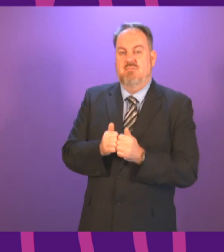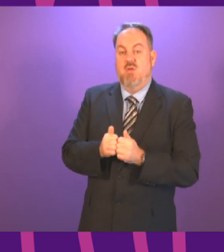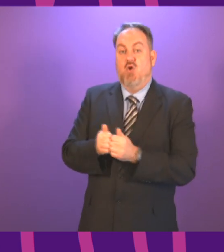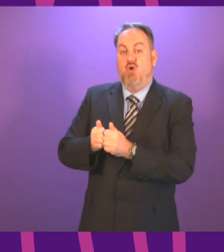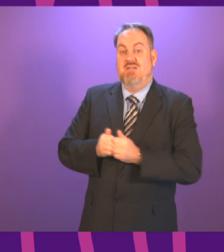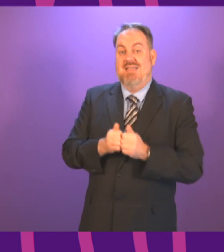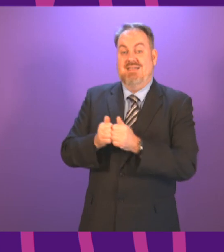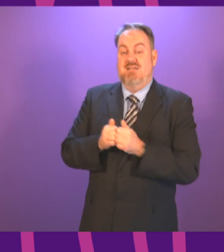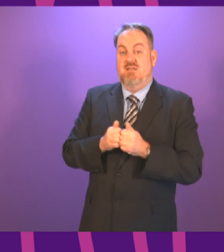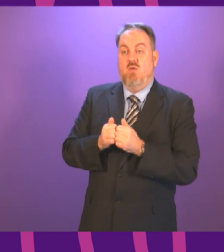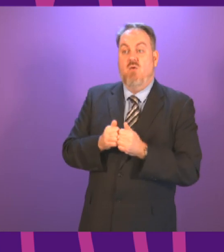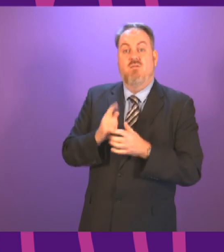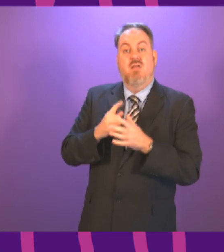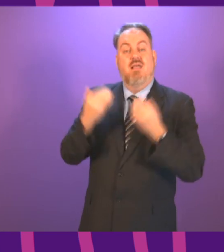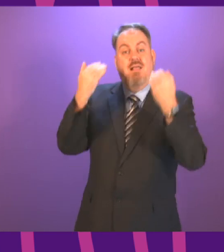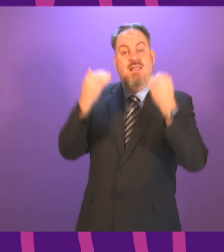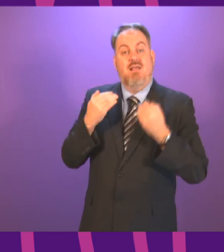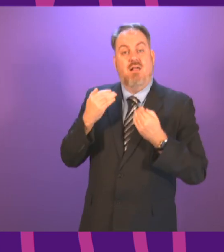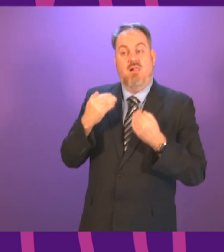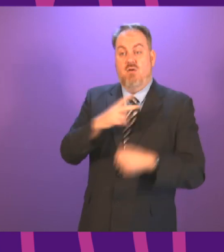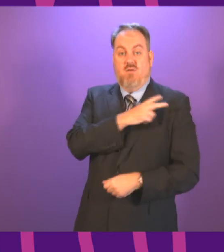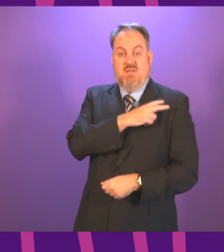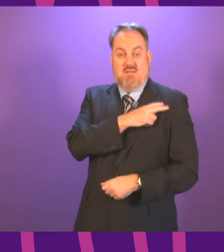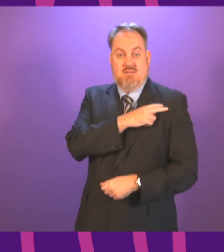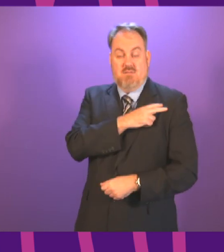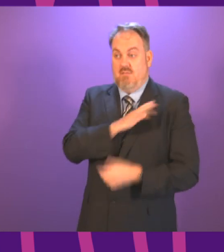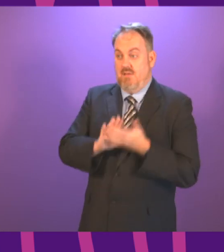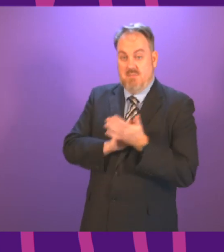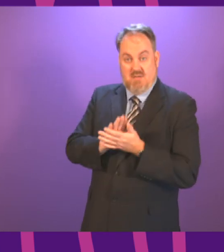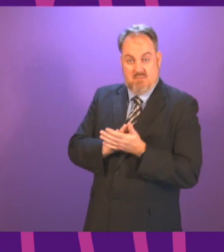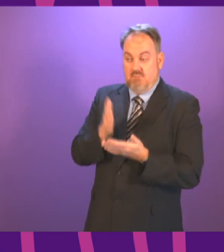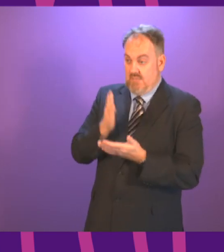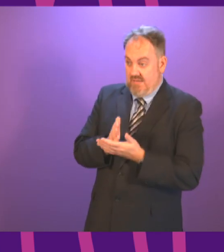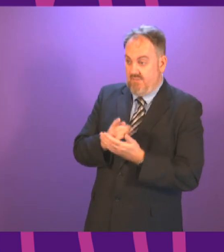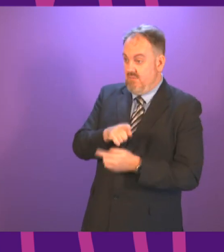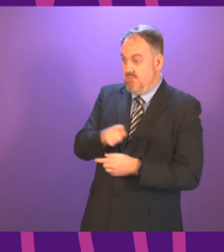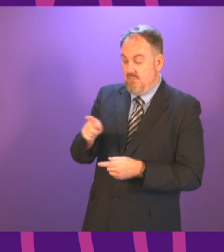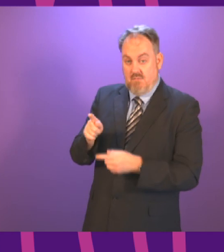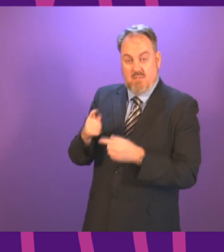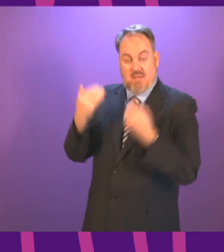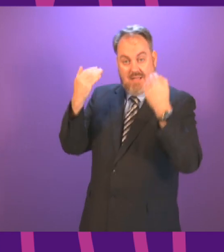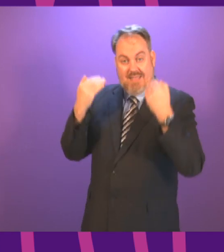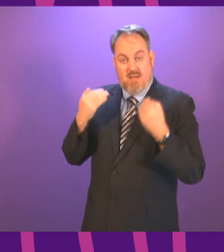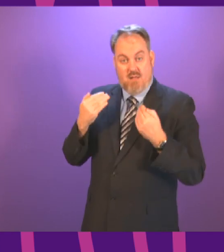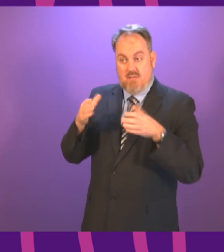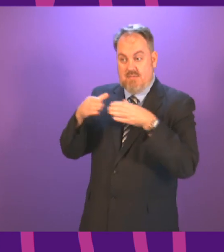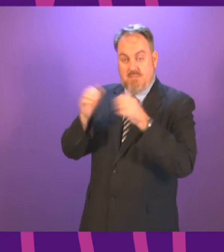the prior consent of law officers. That consent will be given only if there are compelling reasons.